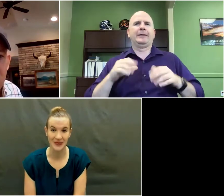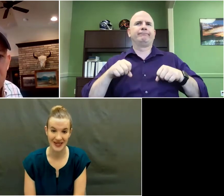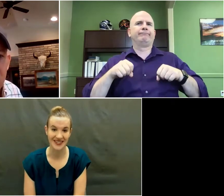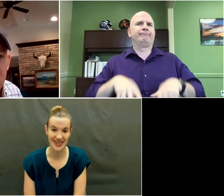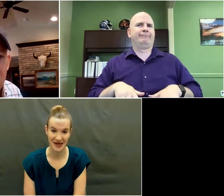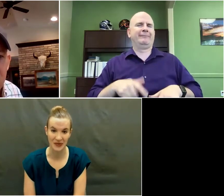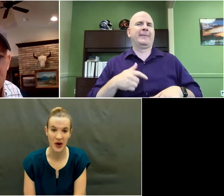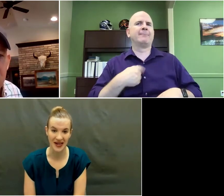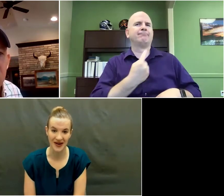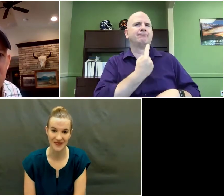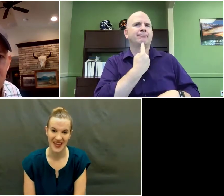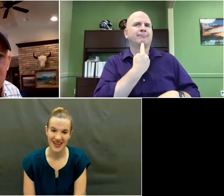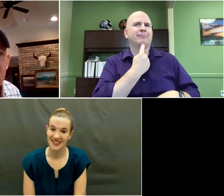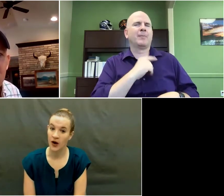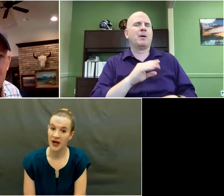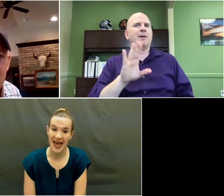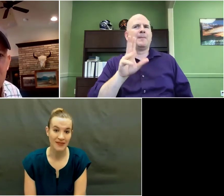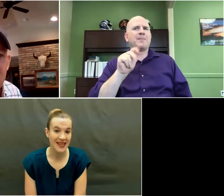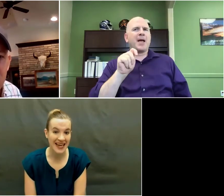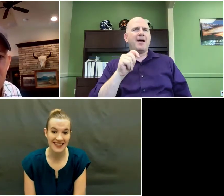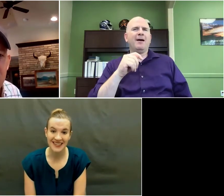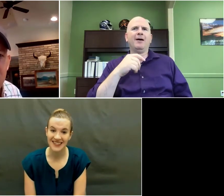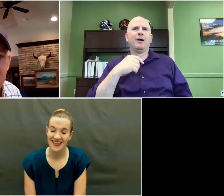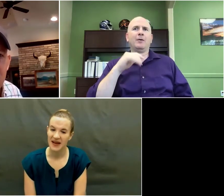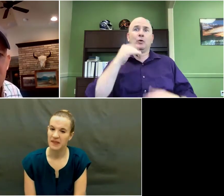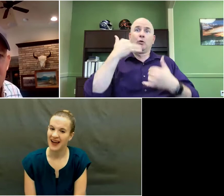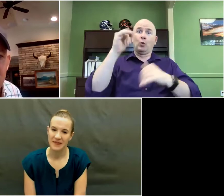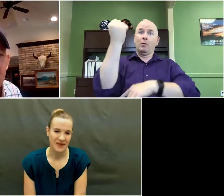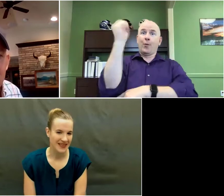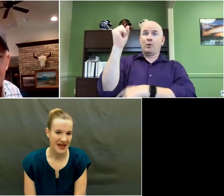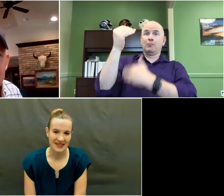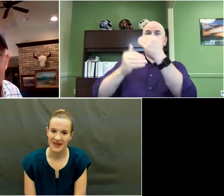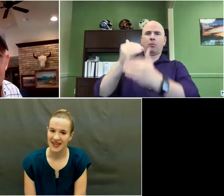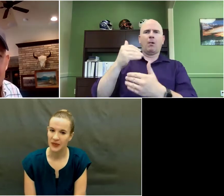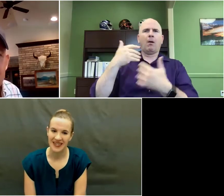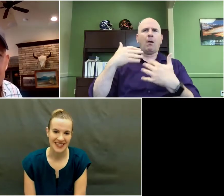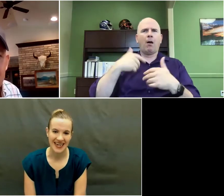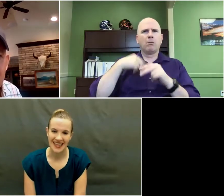willing to stand up and walk out, though we had planned this, but last minute, we decided that it